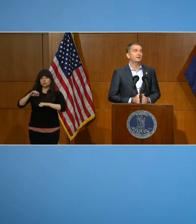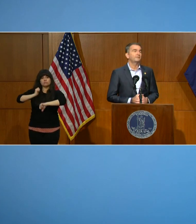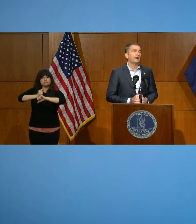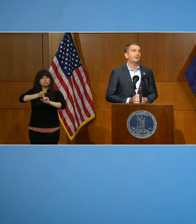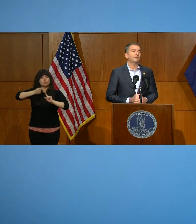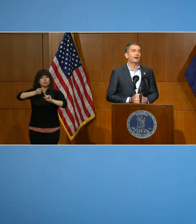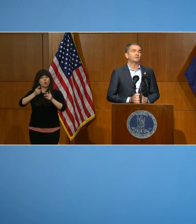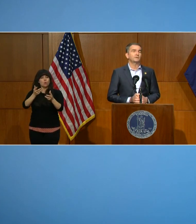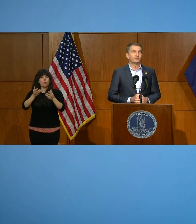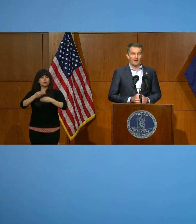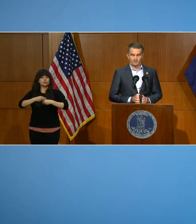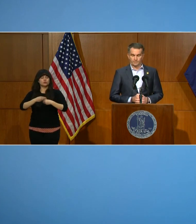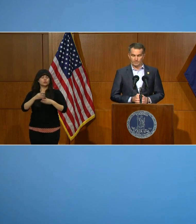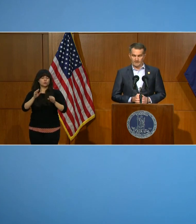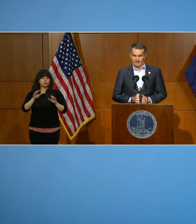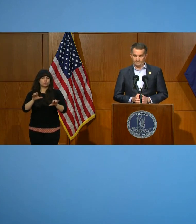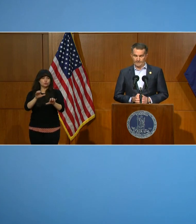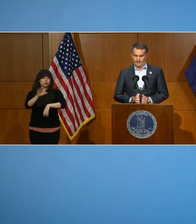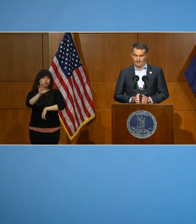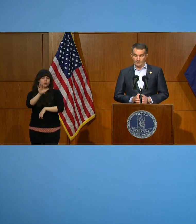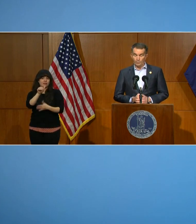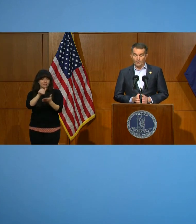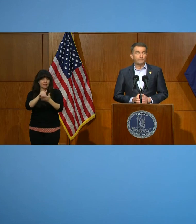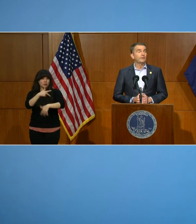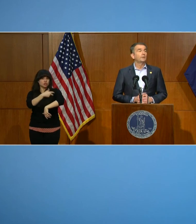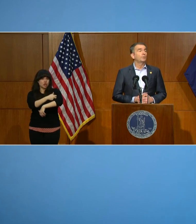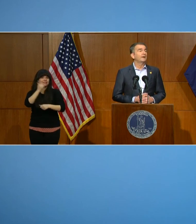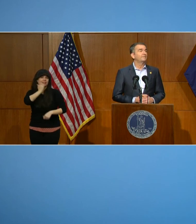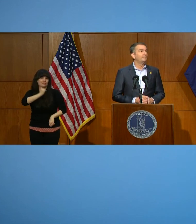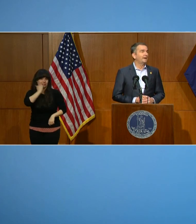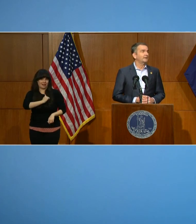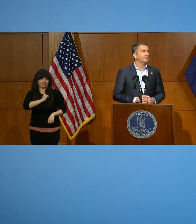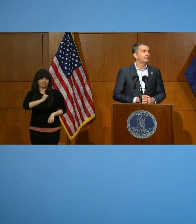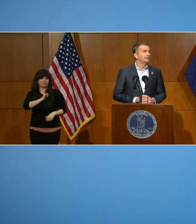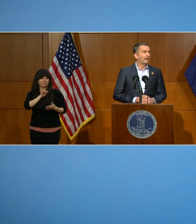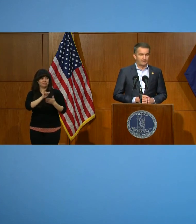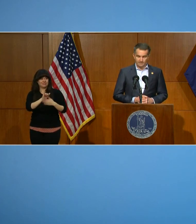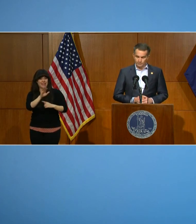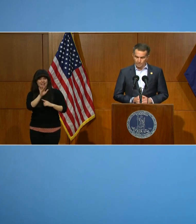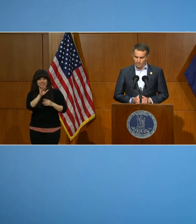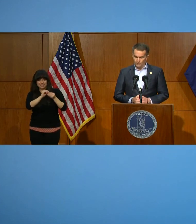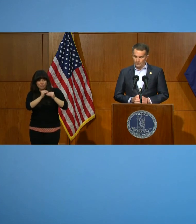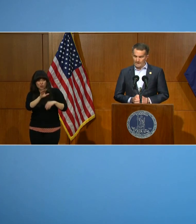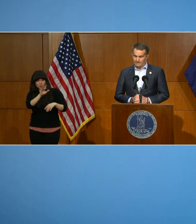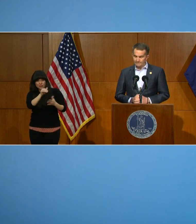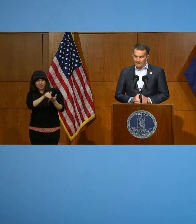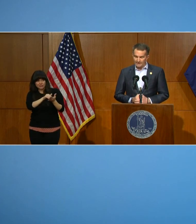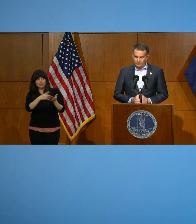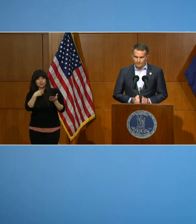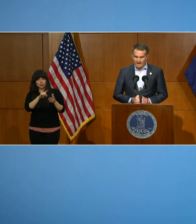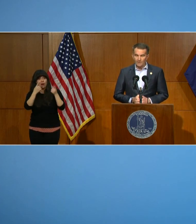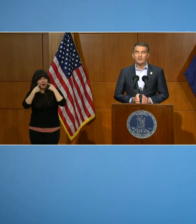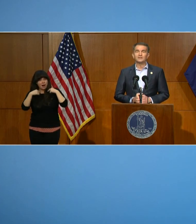RICK ARE THAT TWO WEEKS AGO, WE SET AN INITIAL GOAL OF DOING